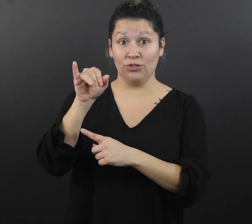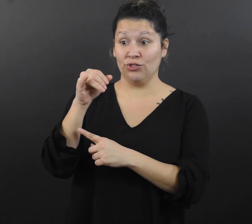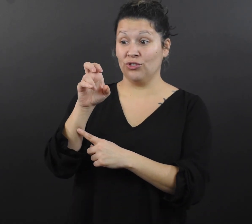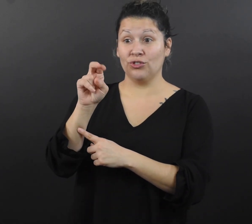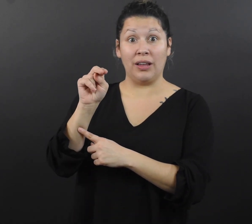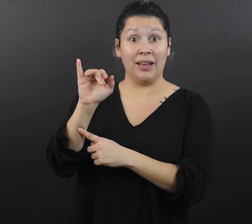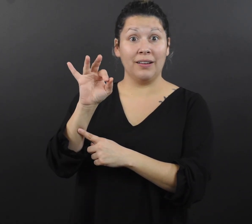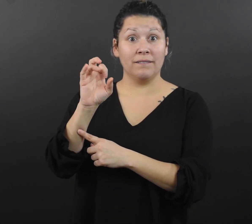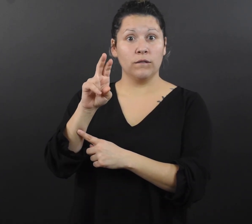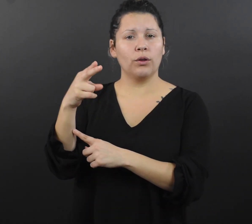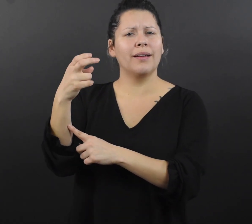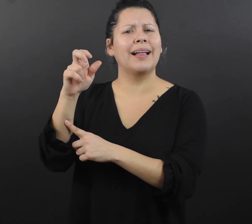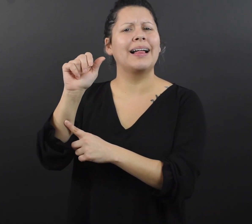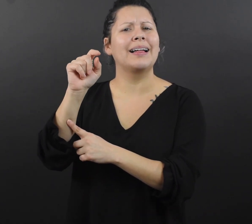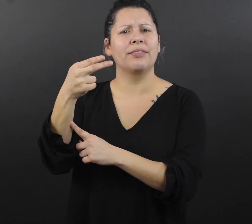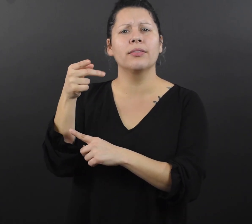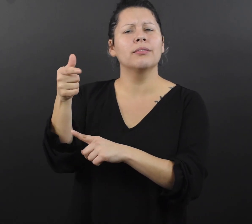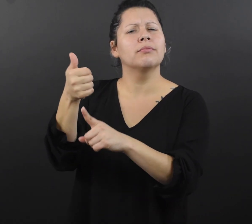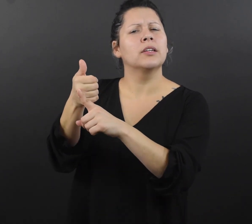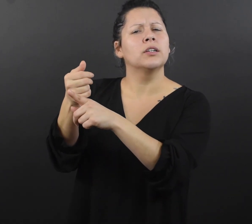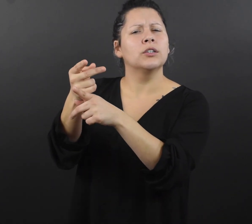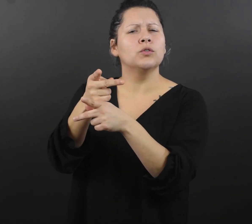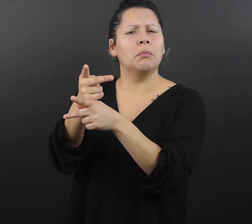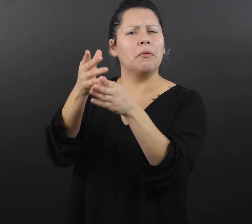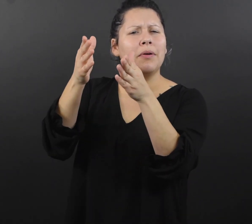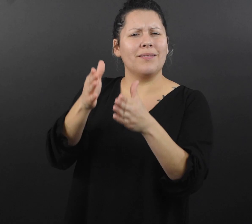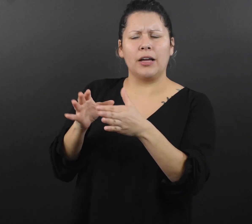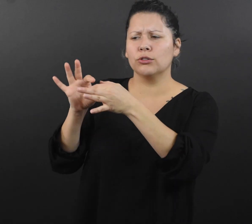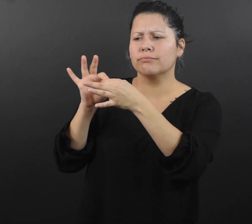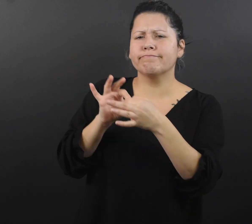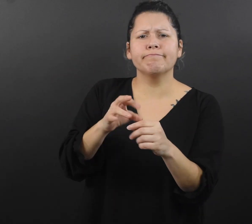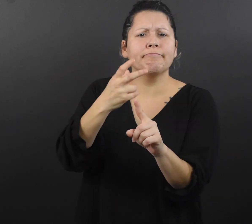Jennifer Heath, supervisor in the Vaccine Preventable Disease Section